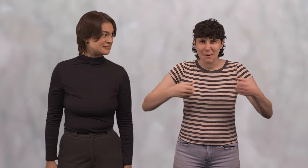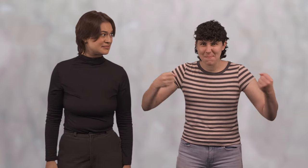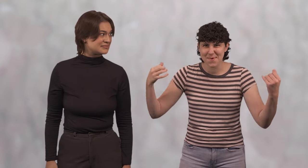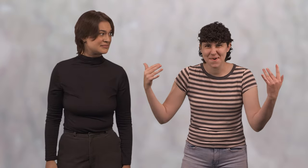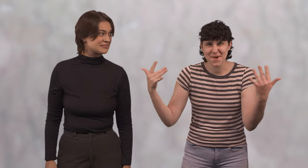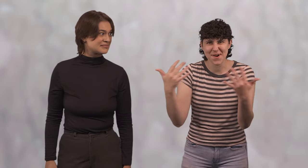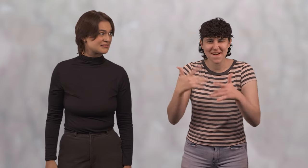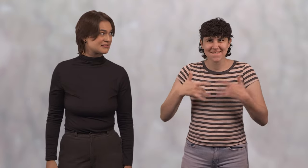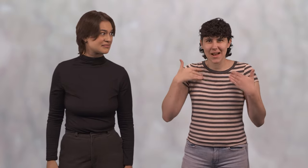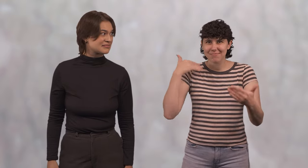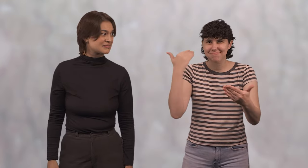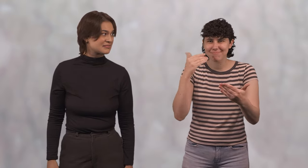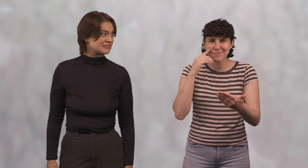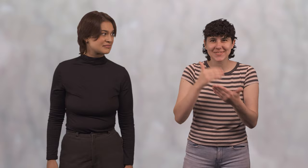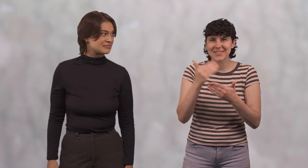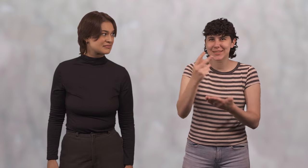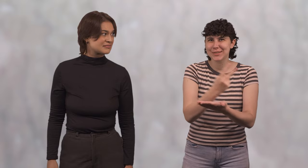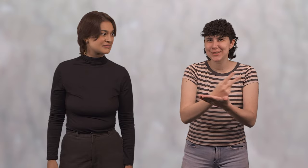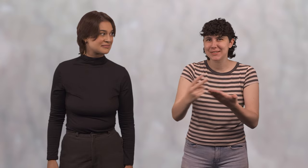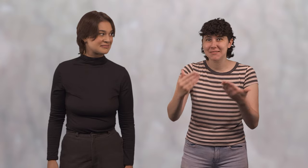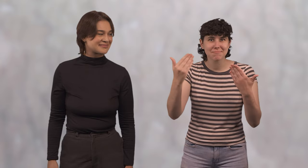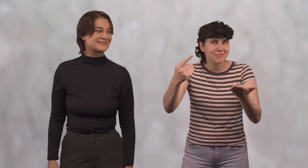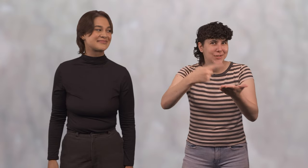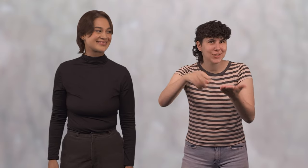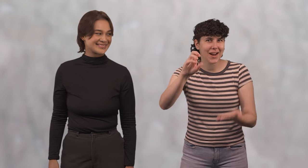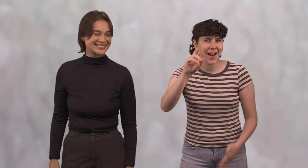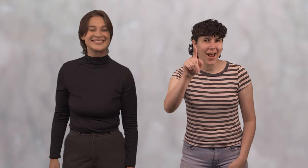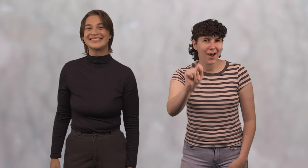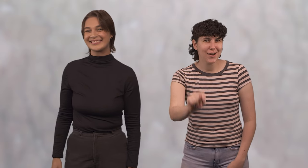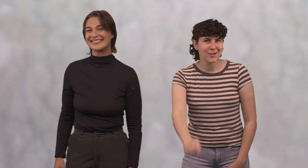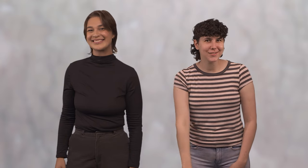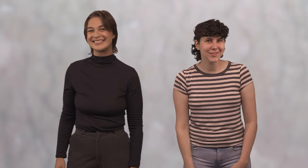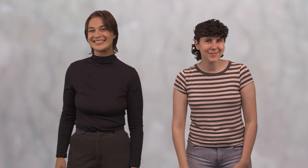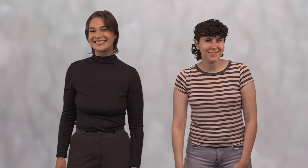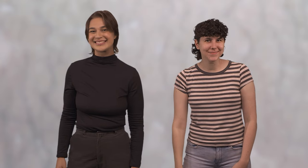Here are some spOoOoky events for the next two weeks, check it out!